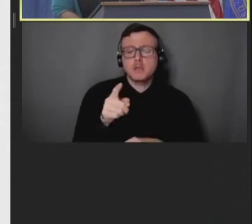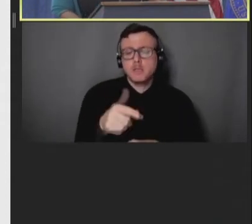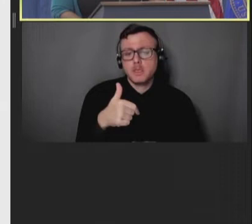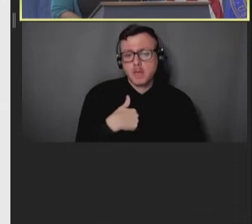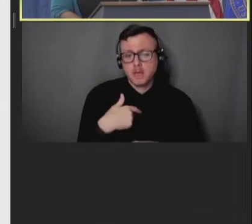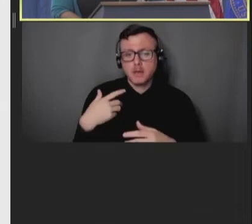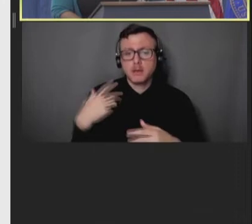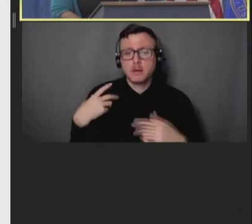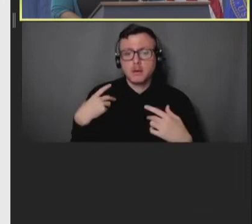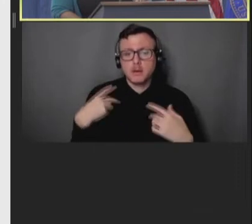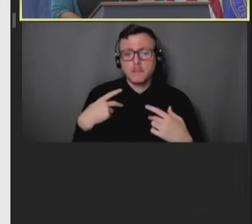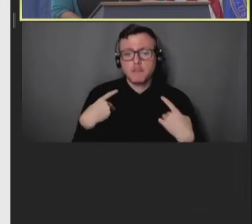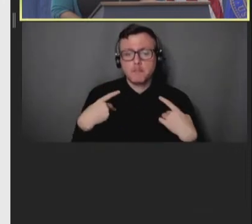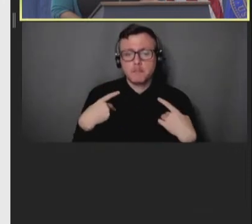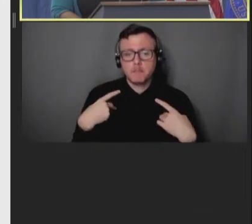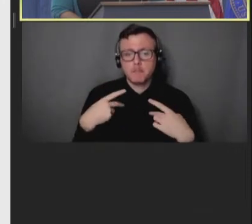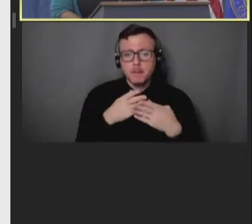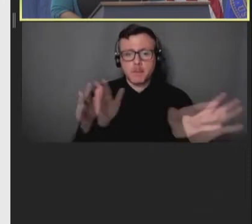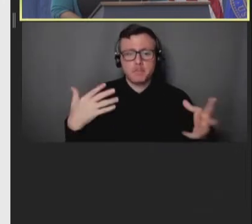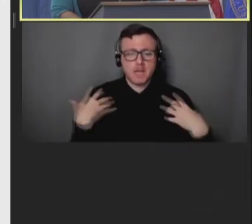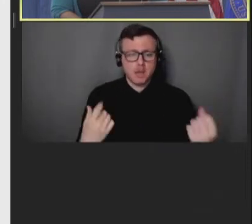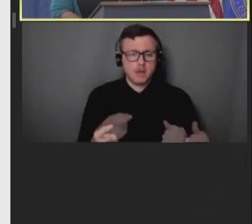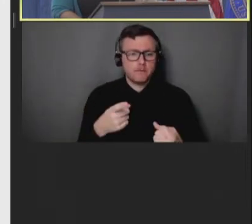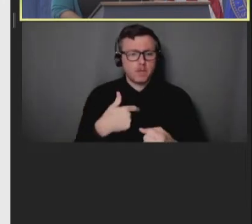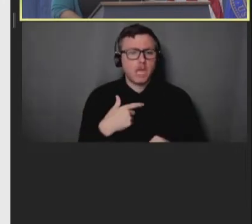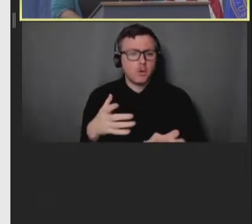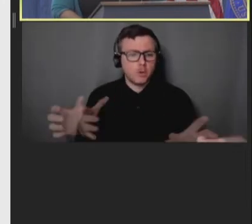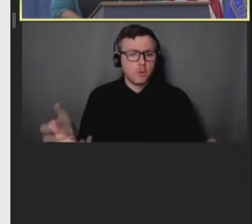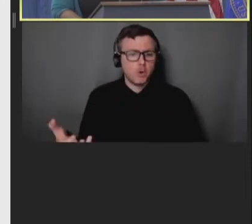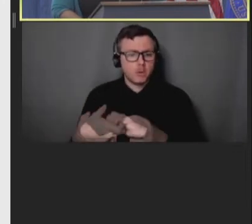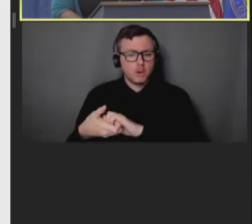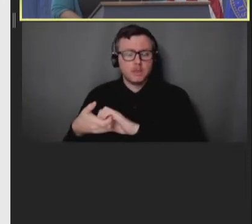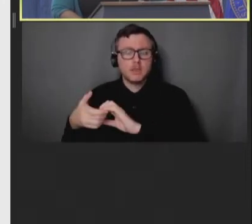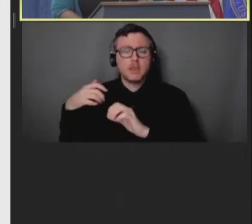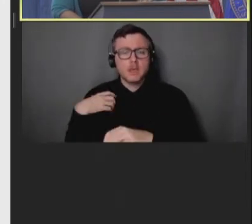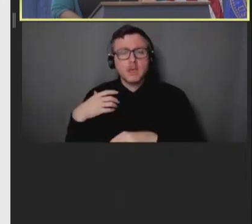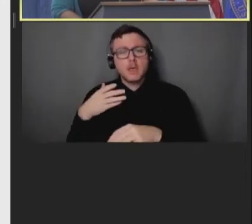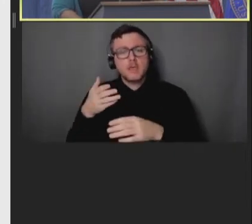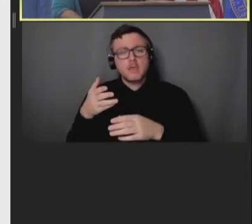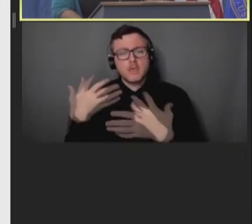that they were partnering with the state Area Health Education Center Office to set up five